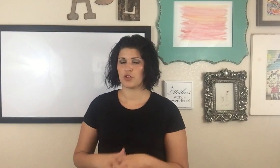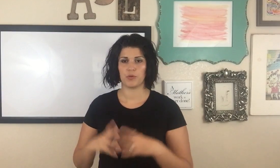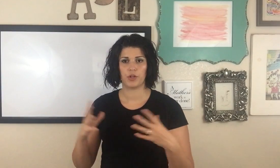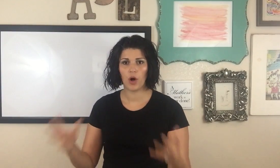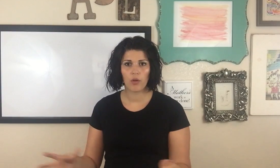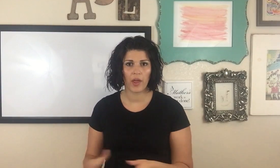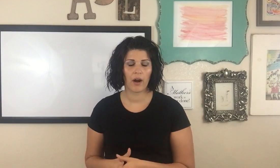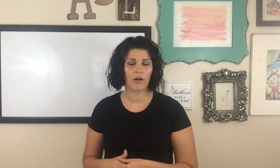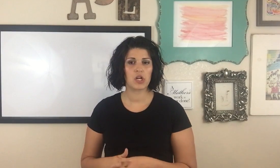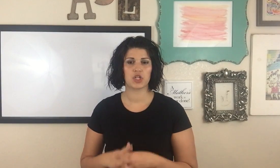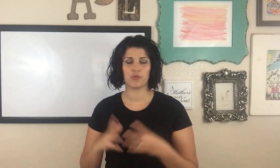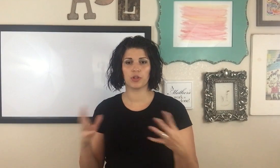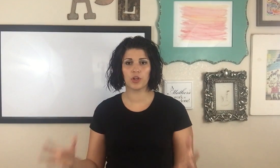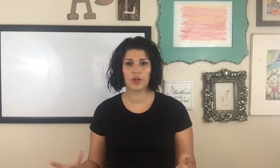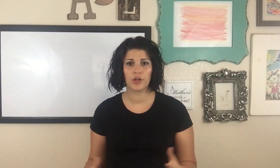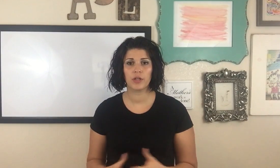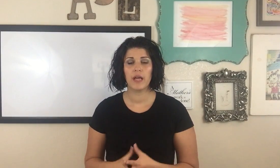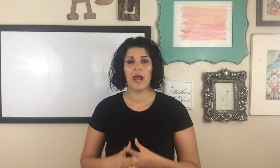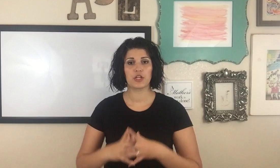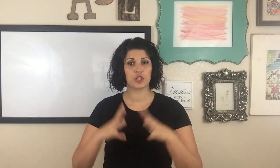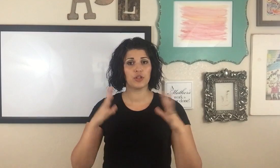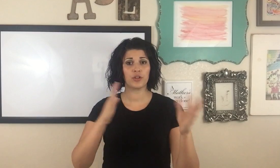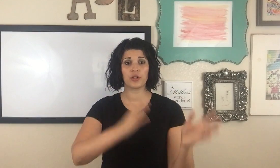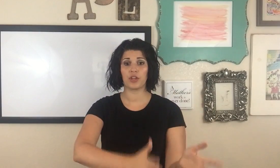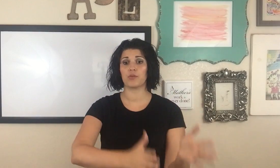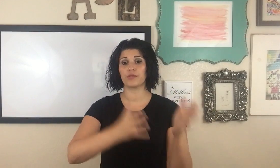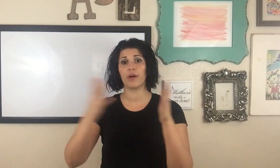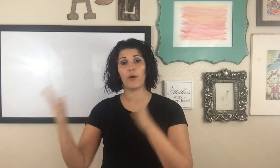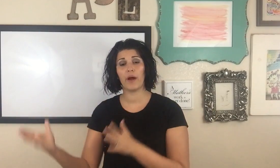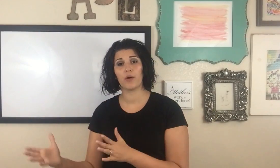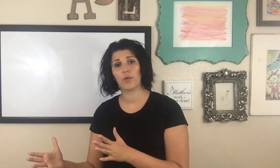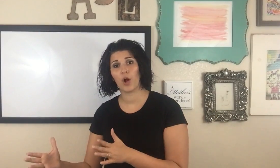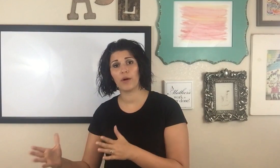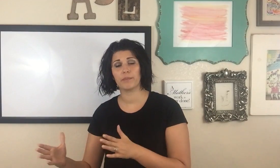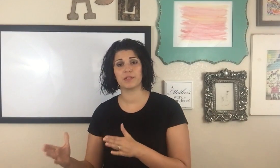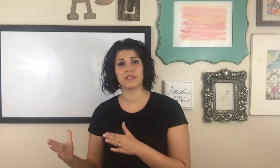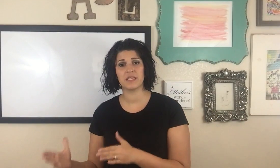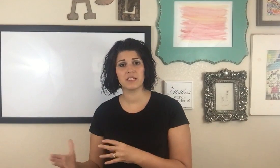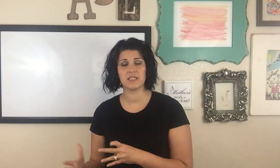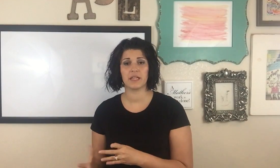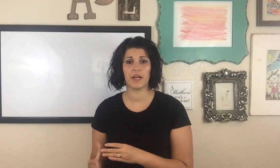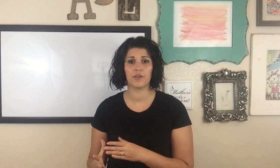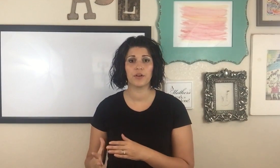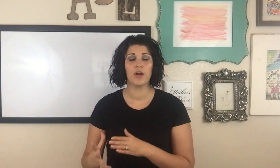So she would go there and she would learn and she learned that there was a right way and a wrong way to put sentences together.